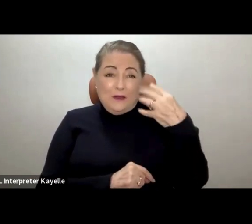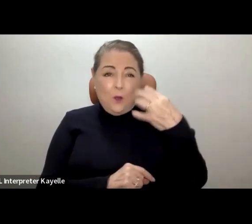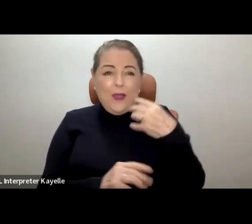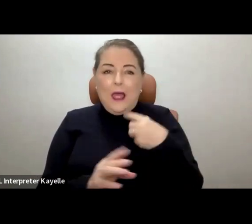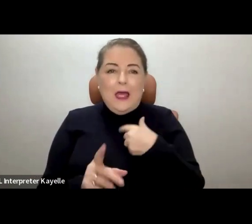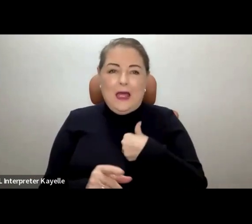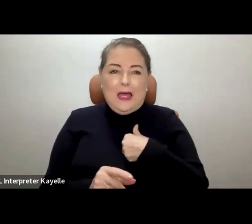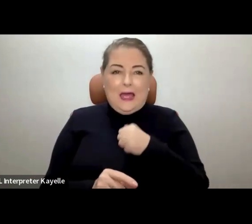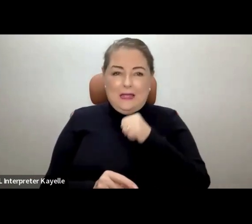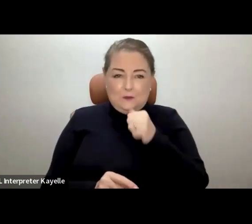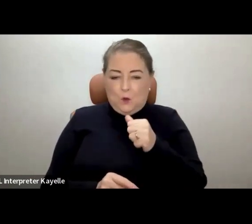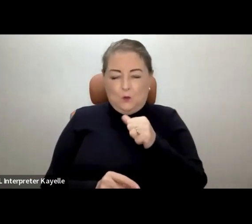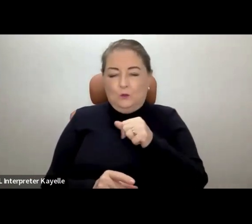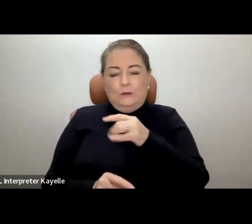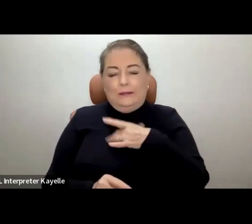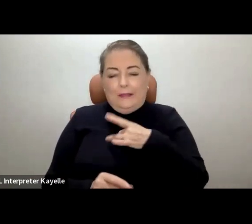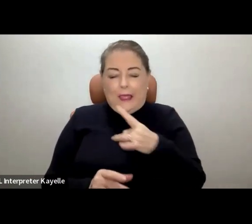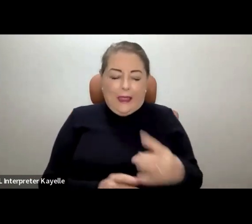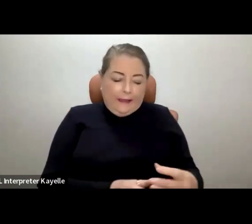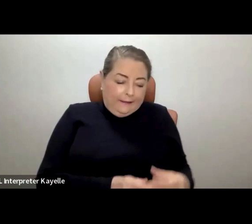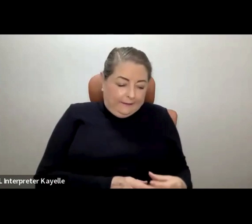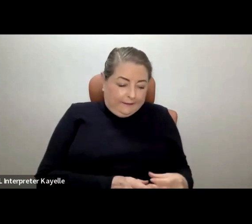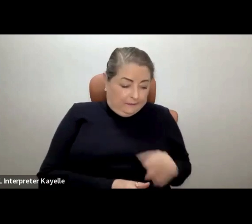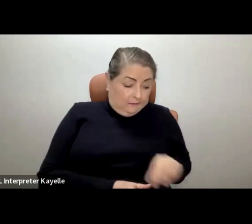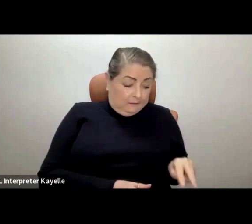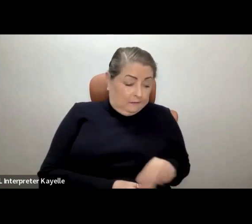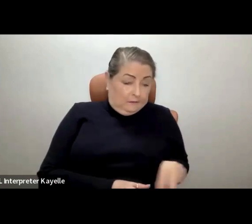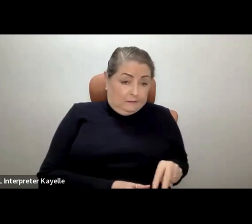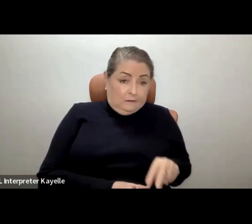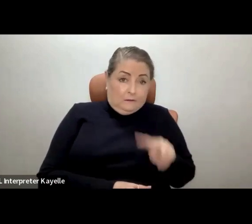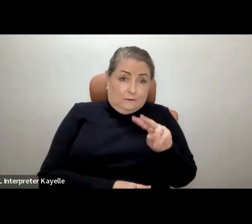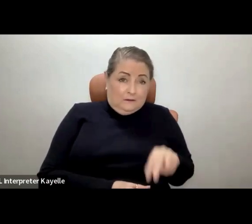love the devices, I think a glasses system could be cooler